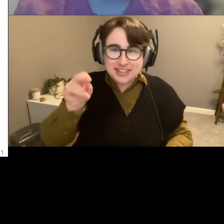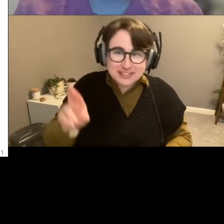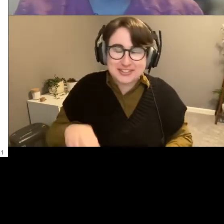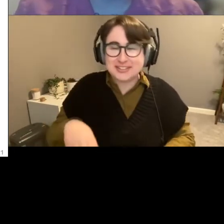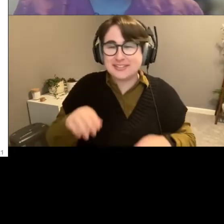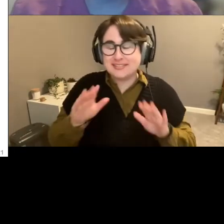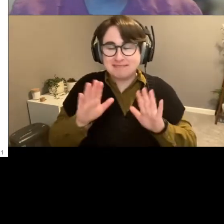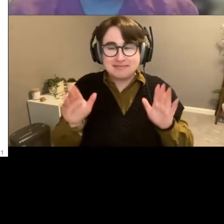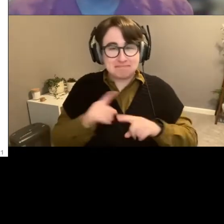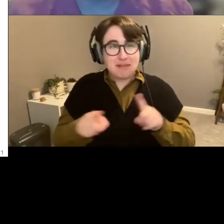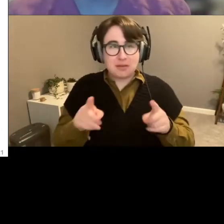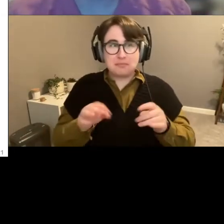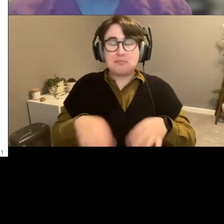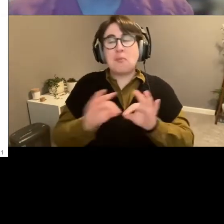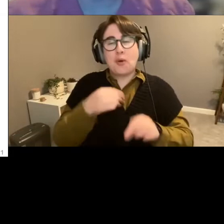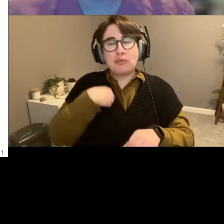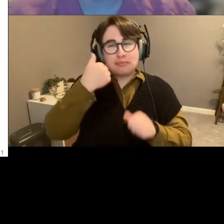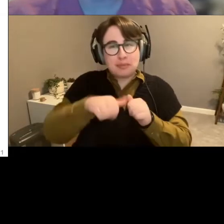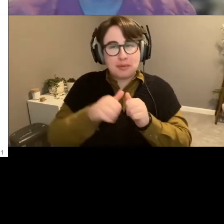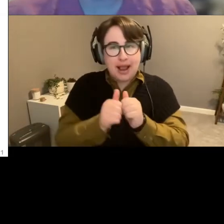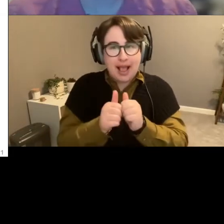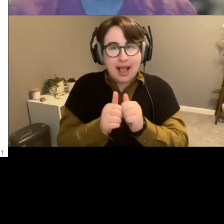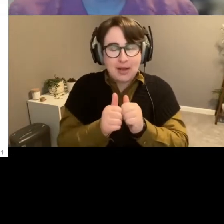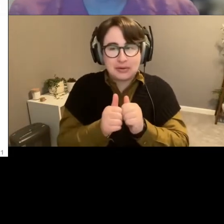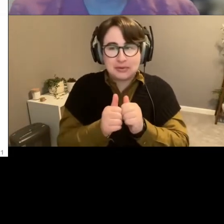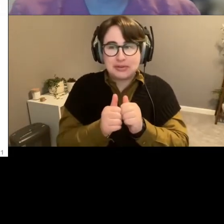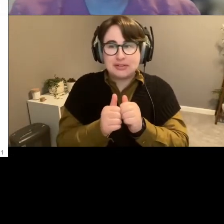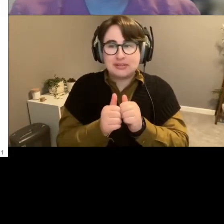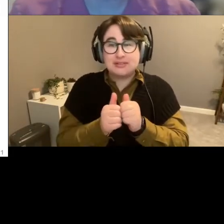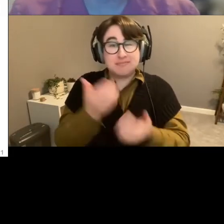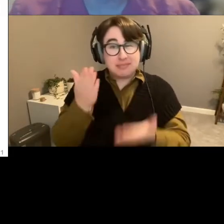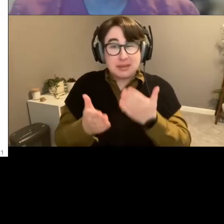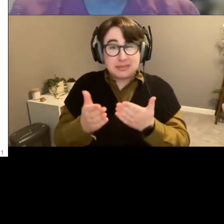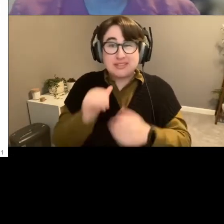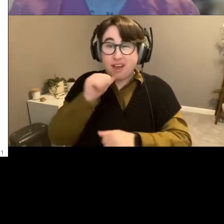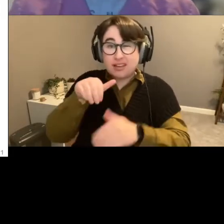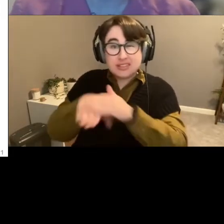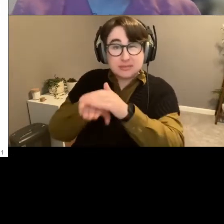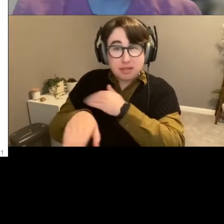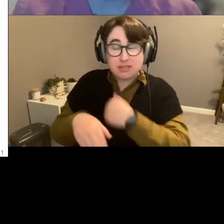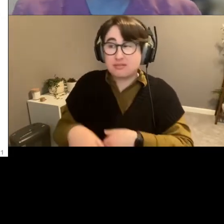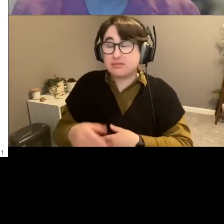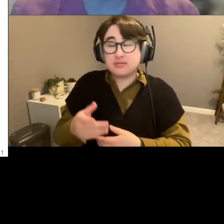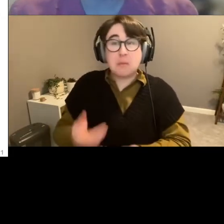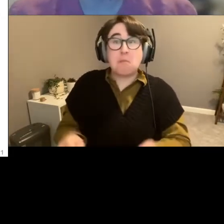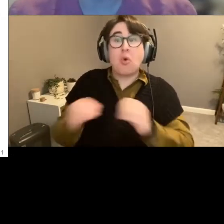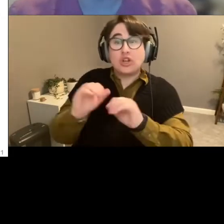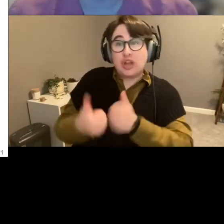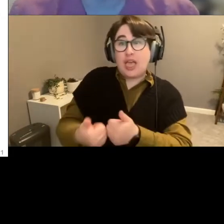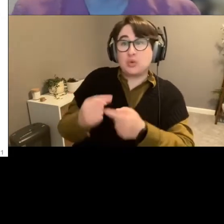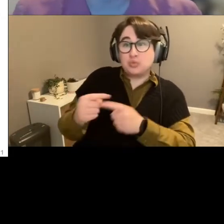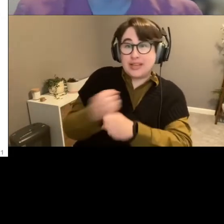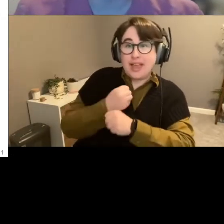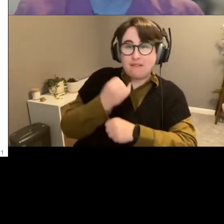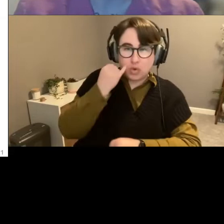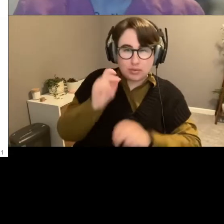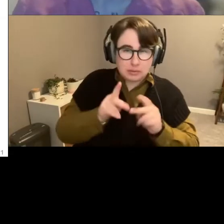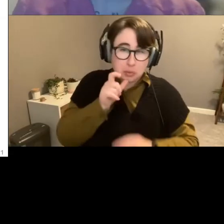how they might be inaccessible or more challenging to access for folks who are trans and nonbinary.